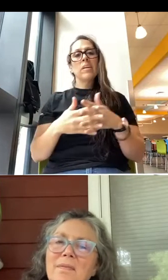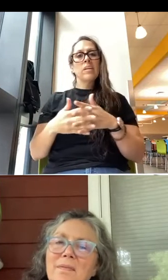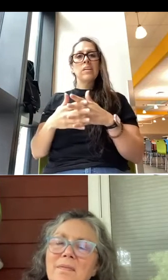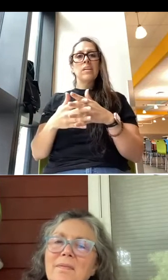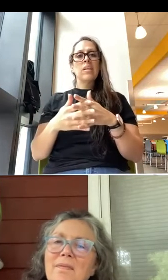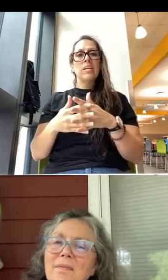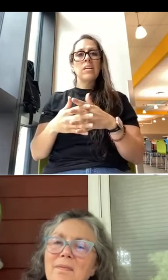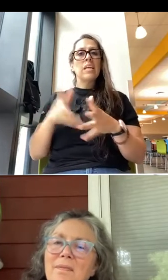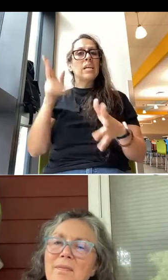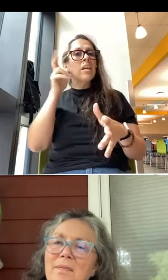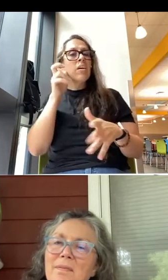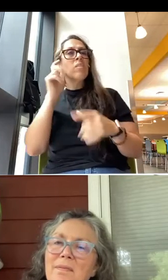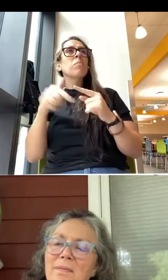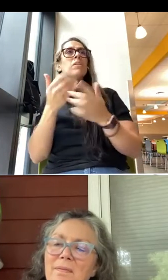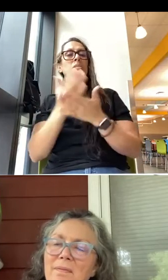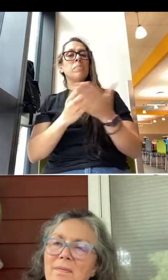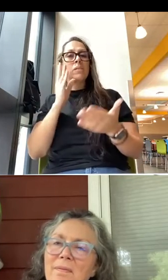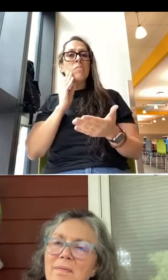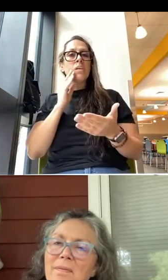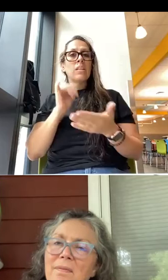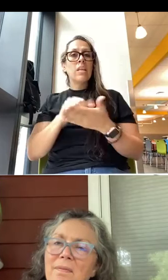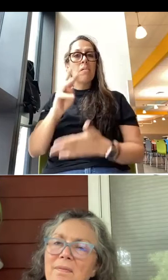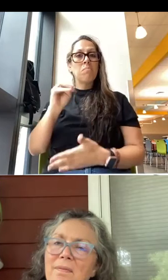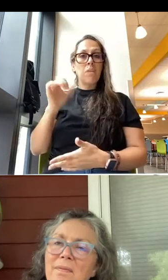about some of the experiences that Micah had growing up, or Micah's Dad--